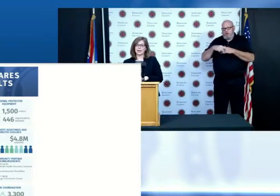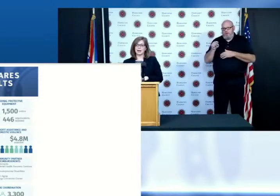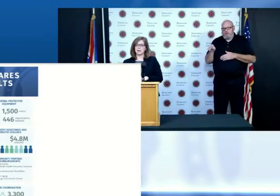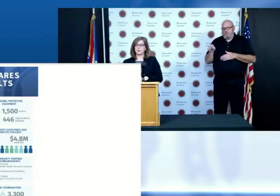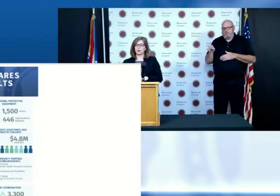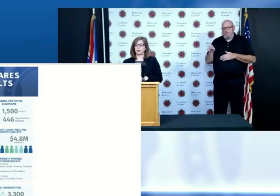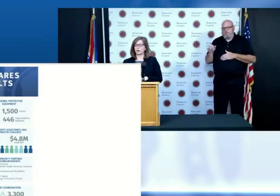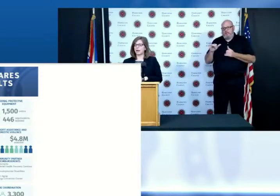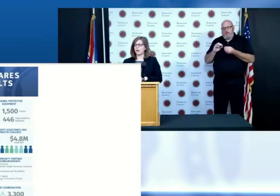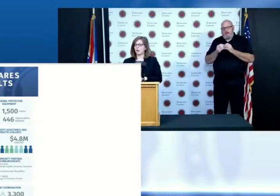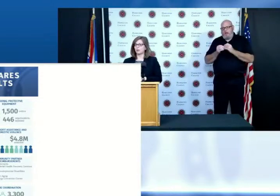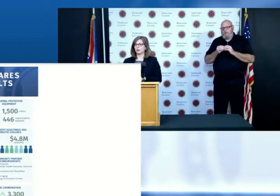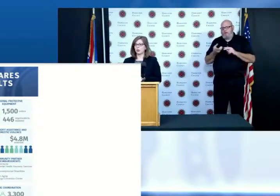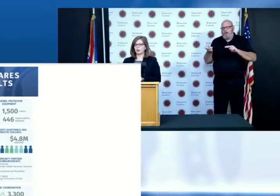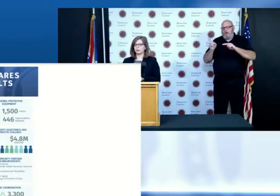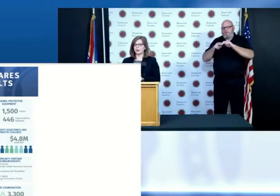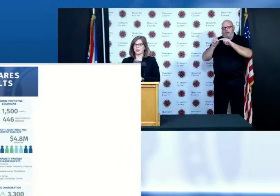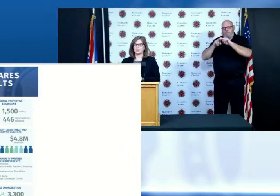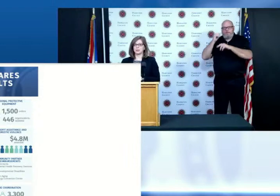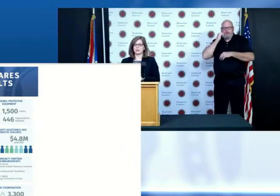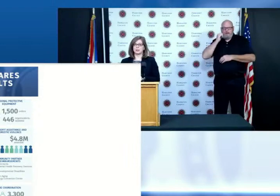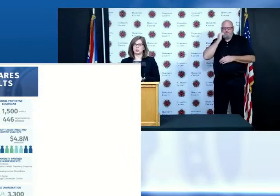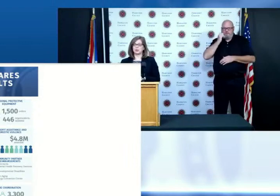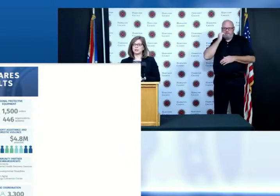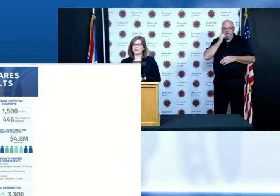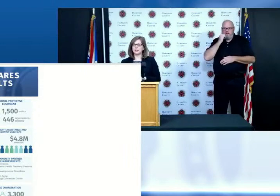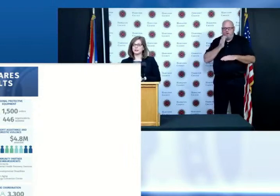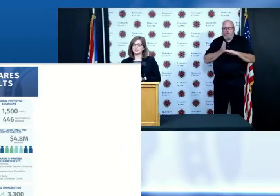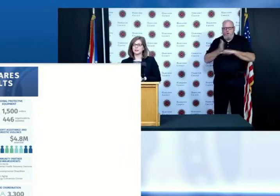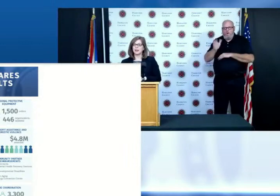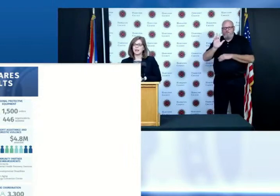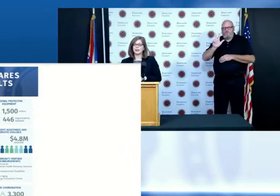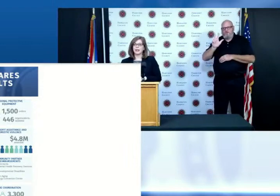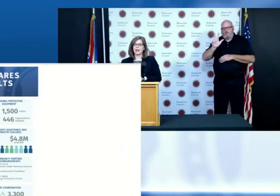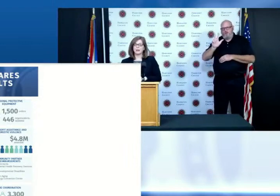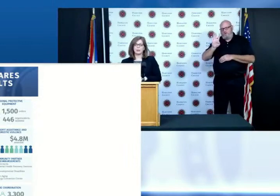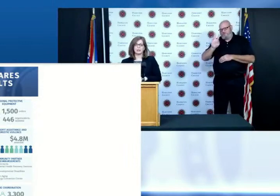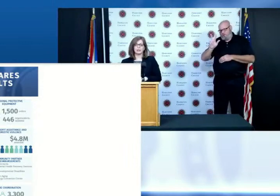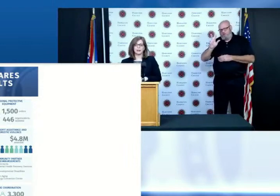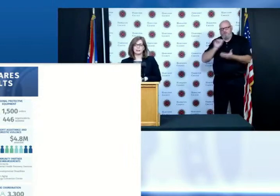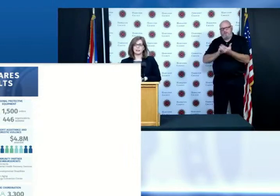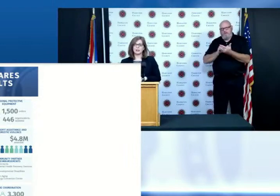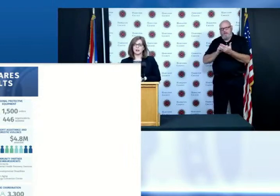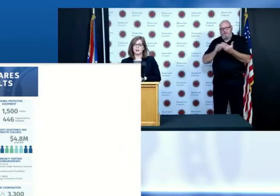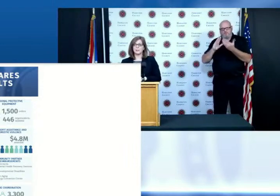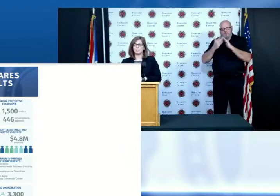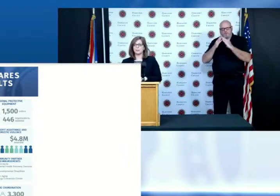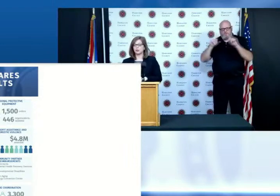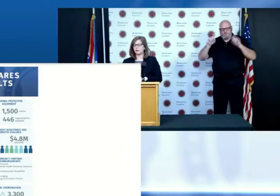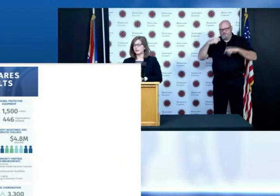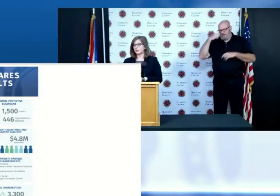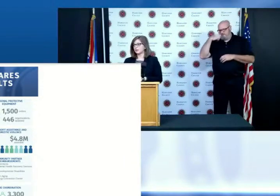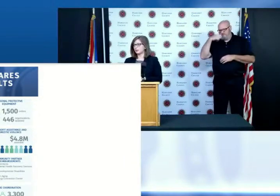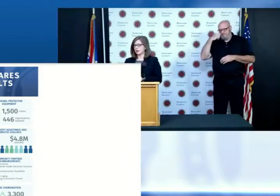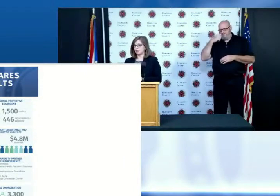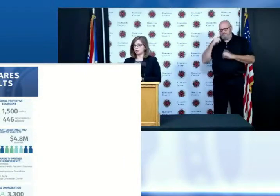we're we're now over 43,000 community tests that have been conducted just since September